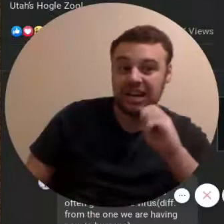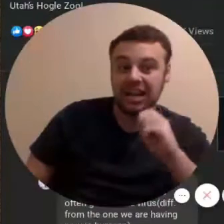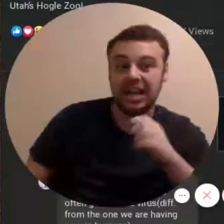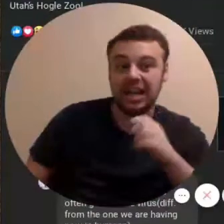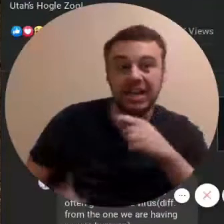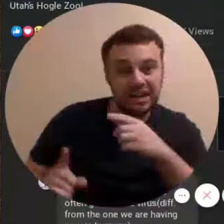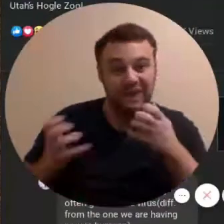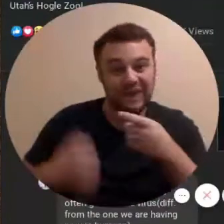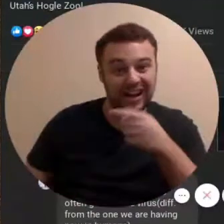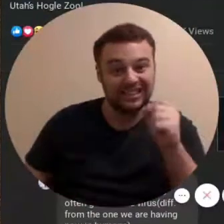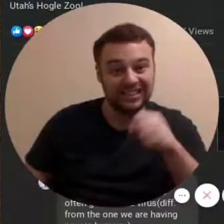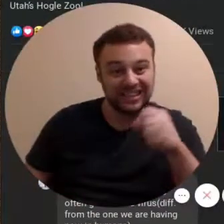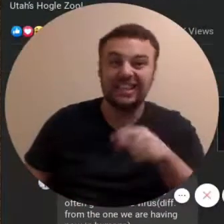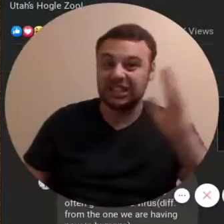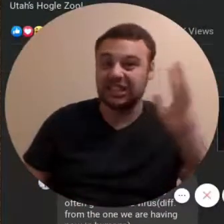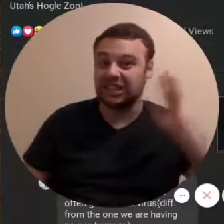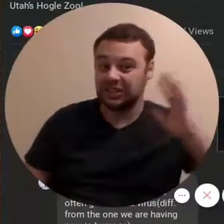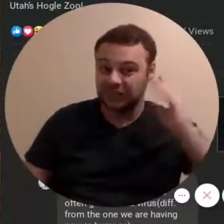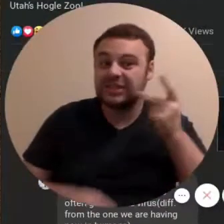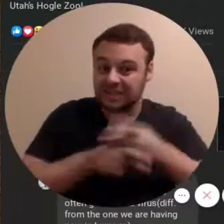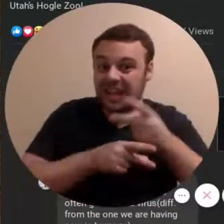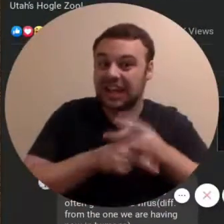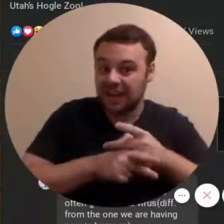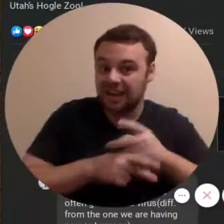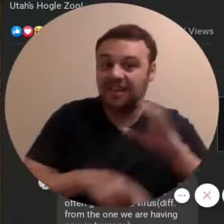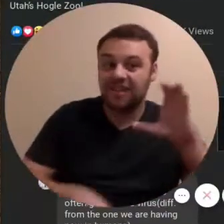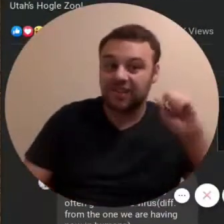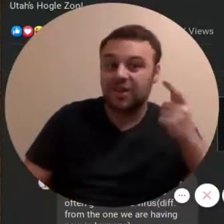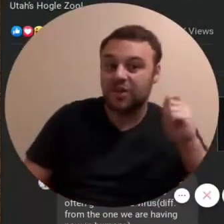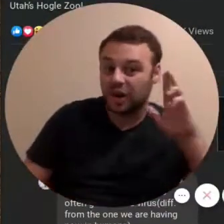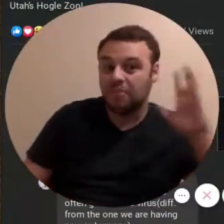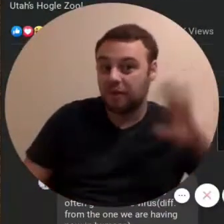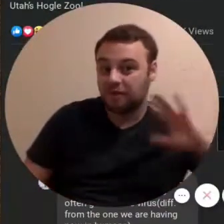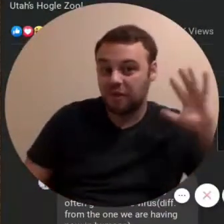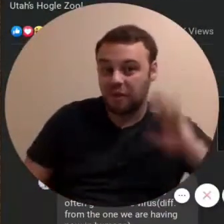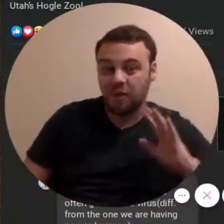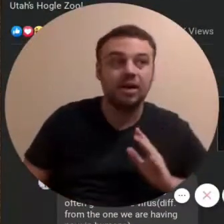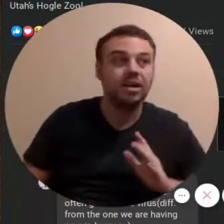cougars back in the day. And gosh, it's been about ten years since we had cougars.